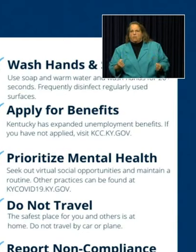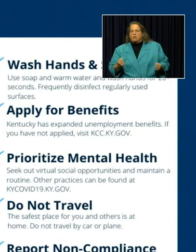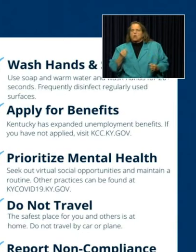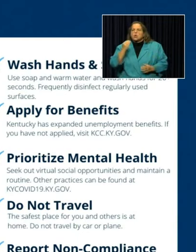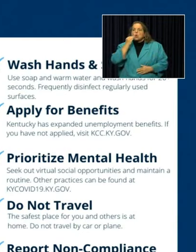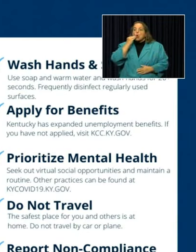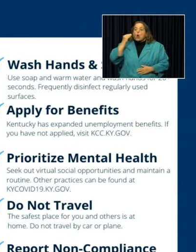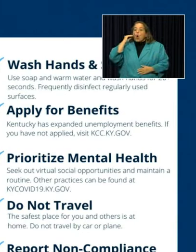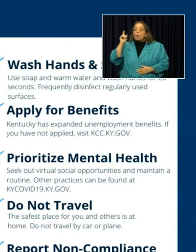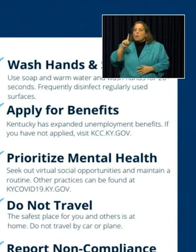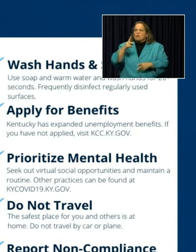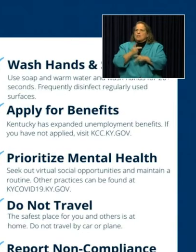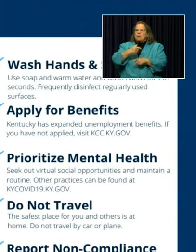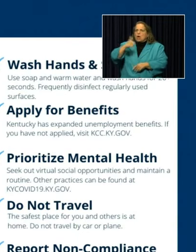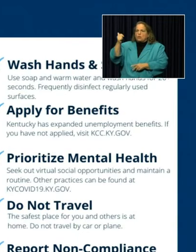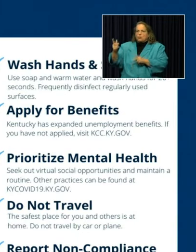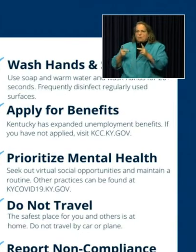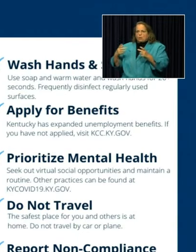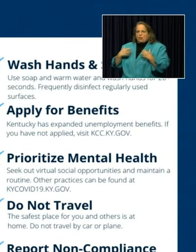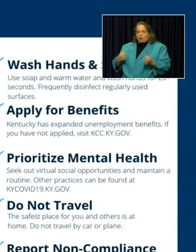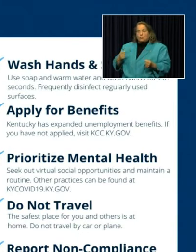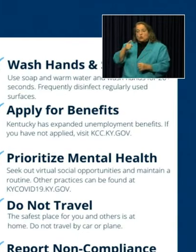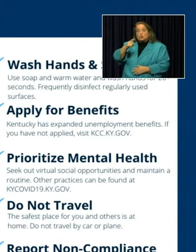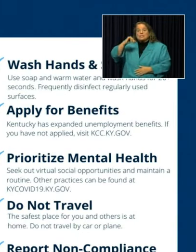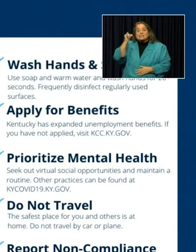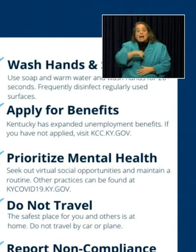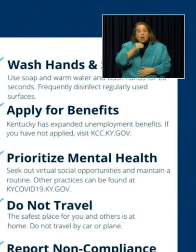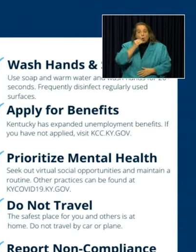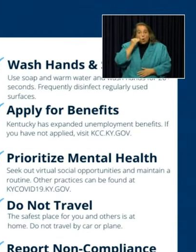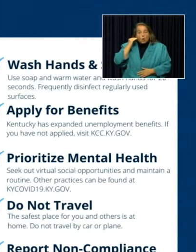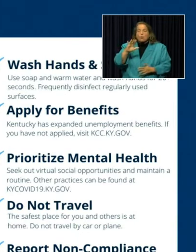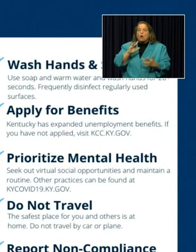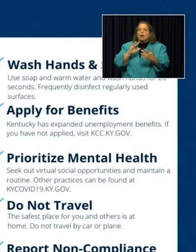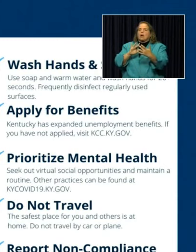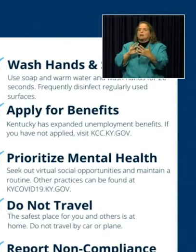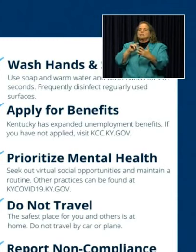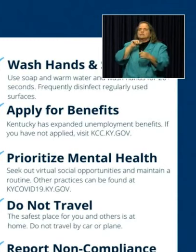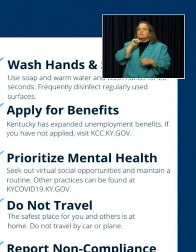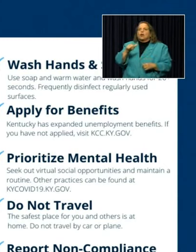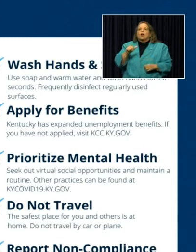THAT MEANS THAT WE HAVE BEEN ABLE AND COMMITTED TO DOING THE